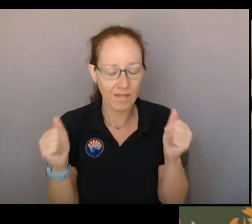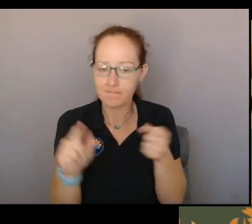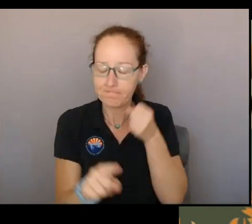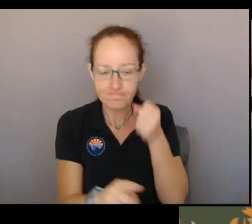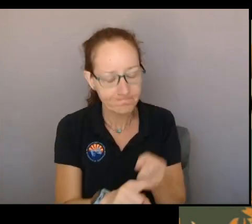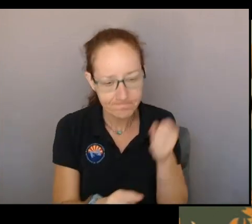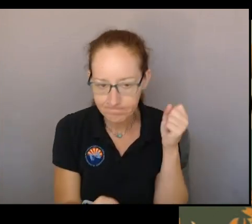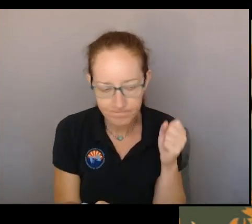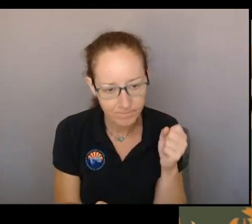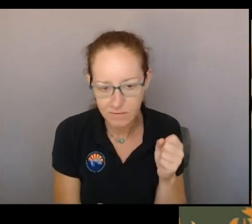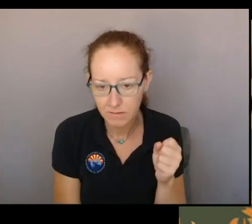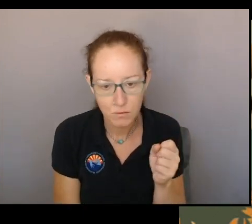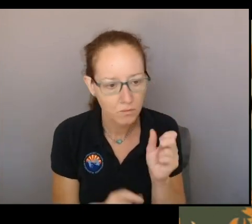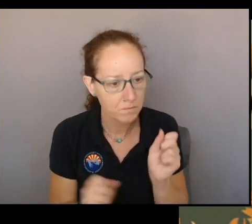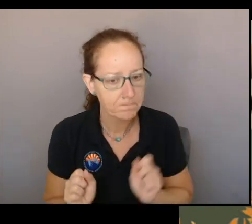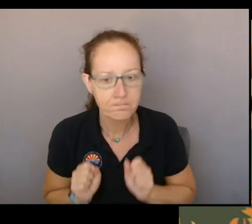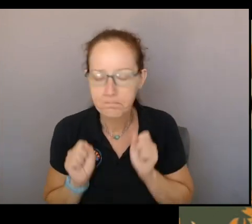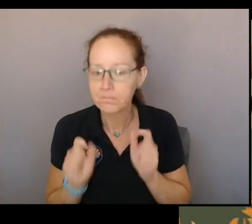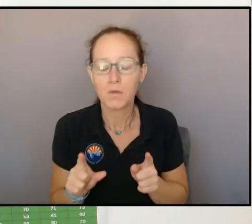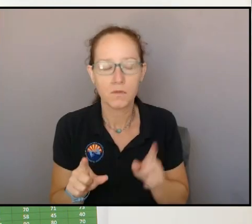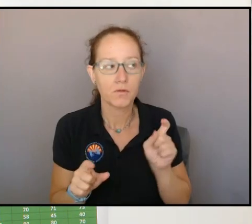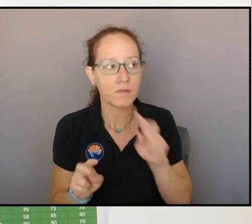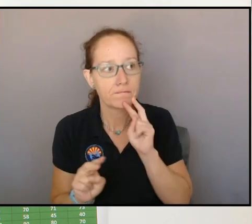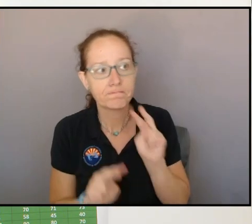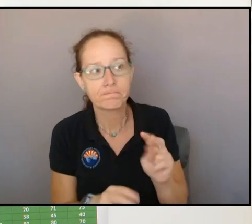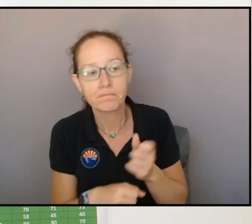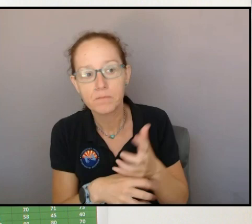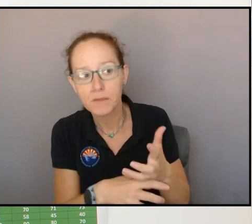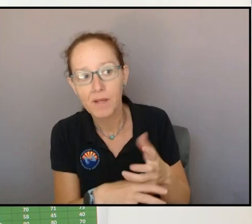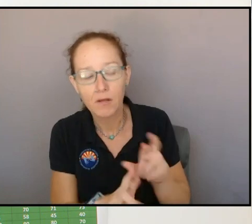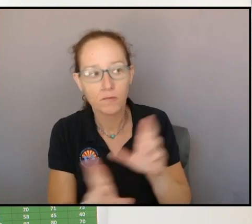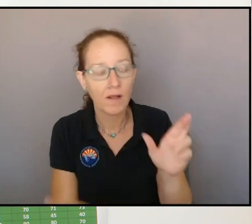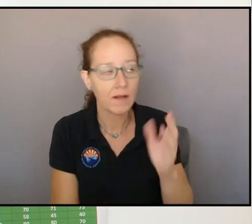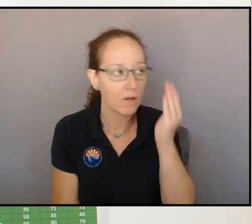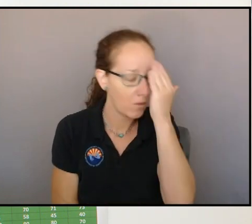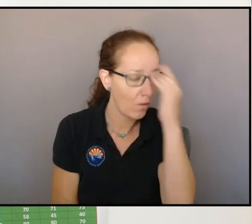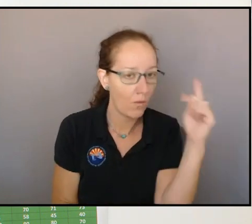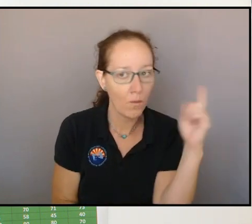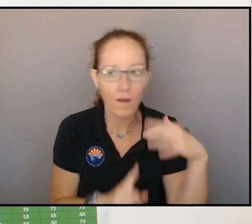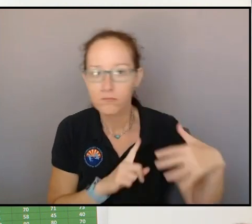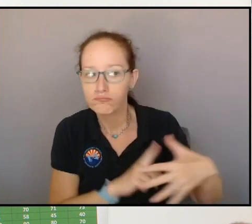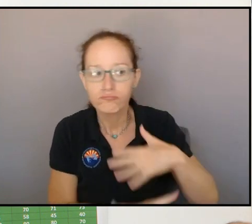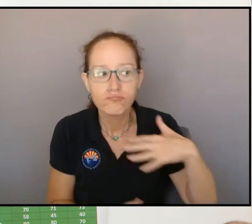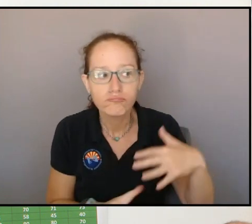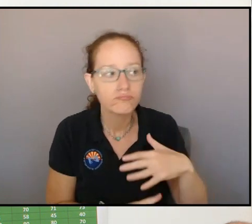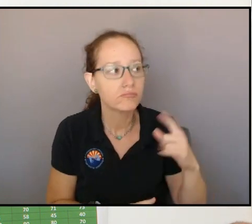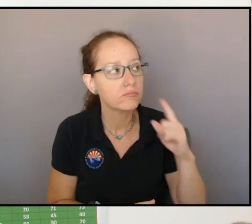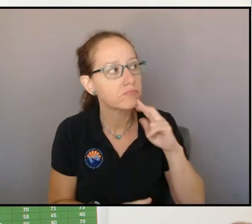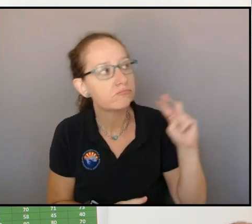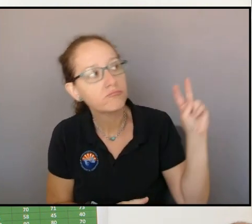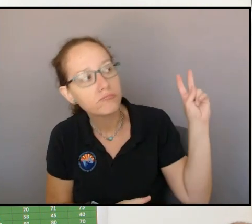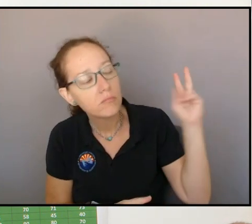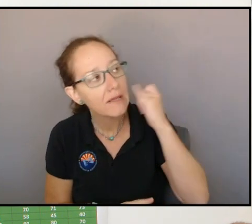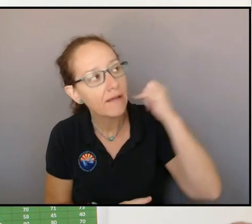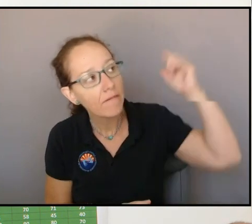prepared for you know, know your location and be very proactive when it comes to heavy rains and flash flooding